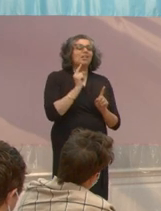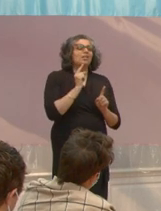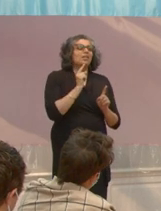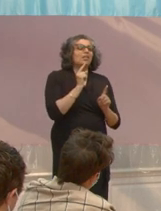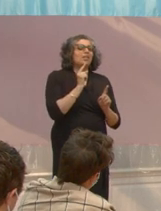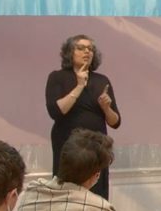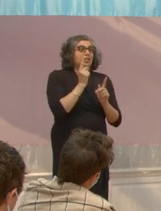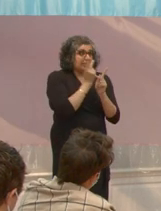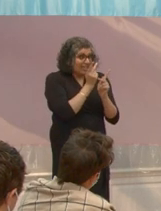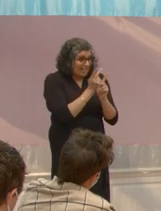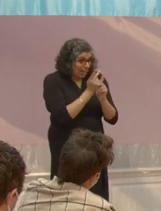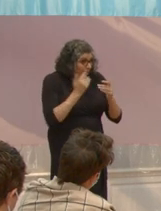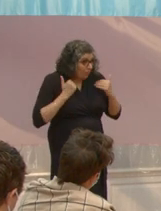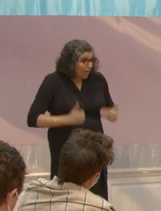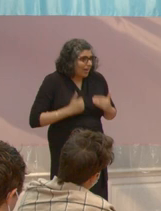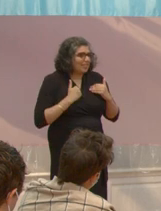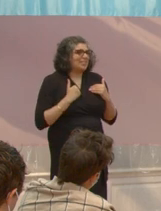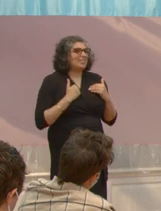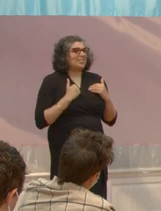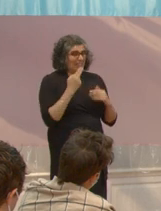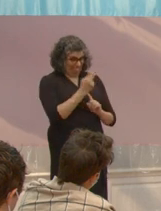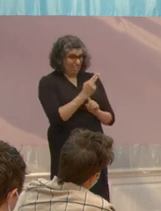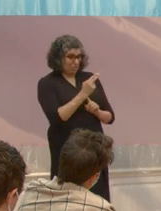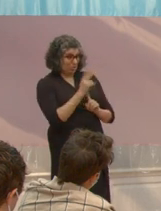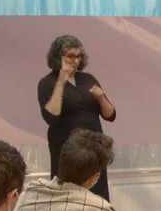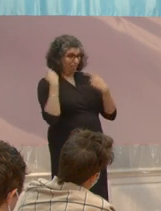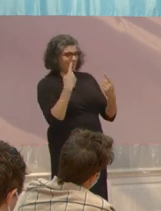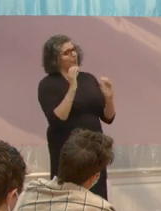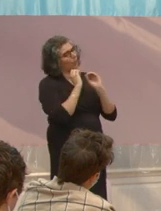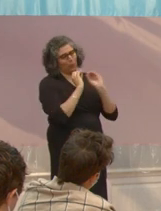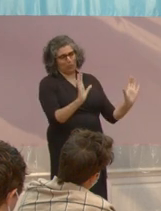taking care of bodies. So they were really specific questions